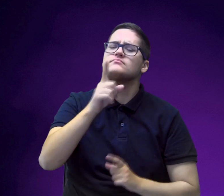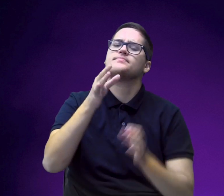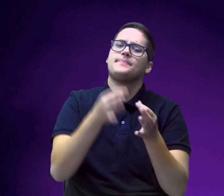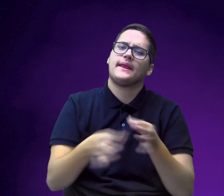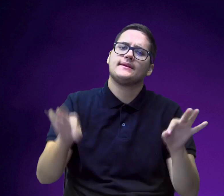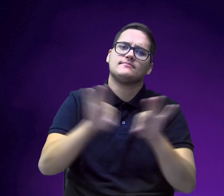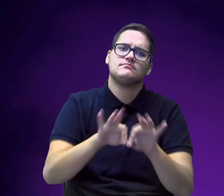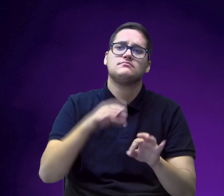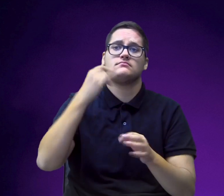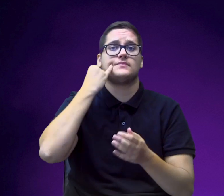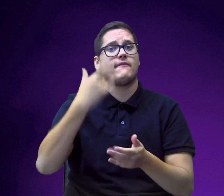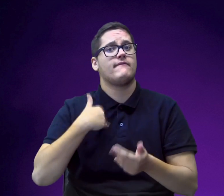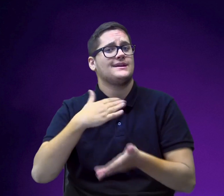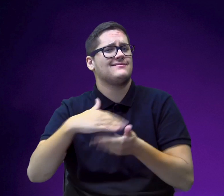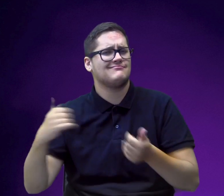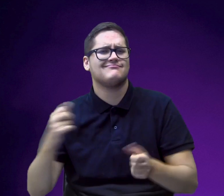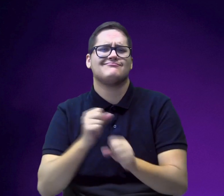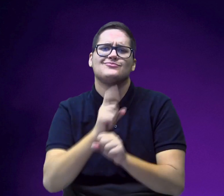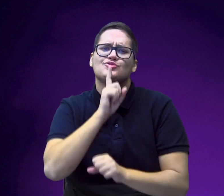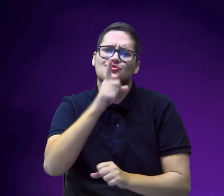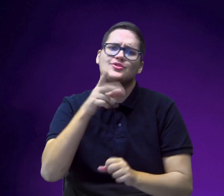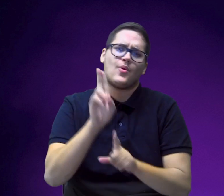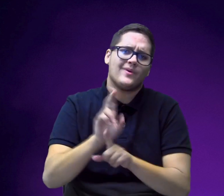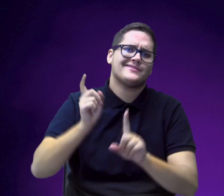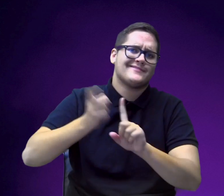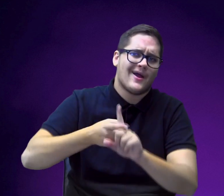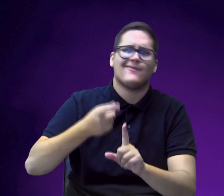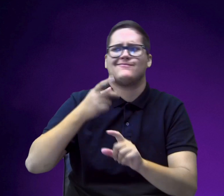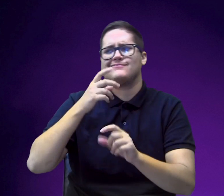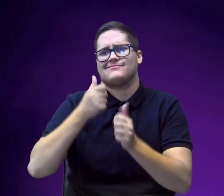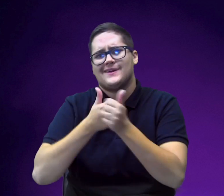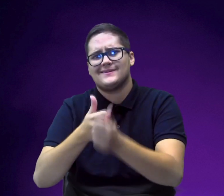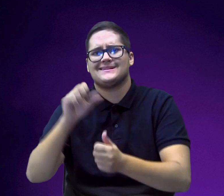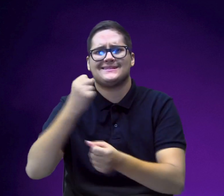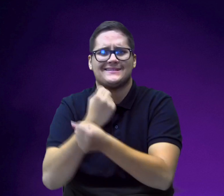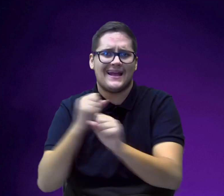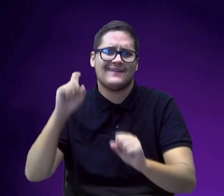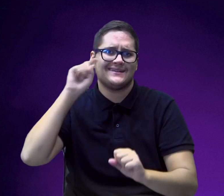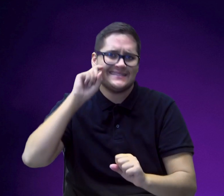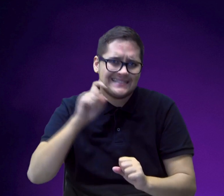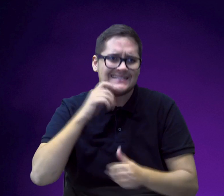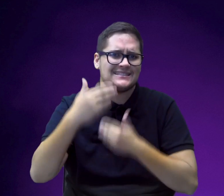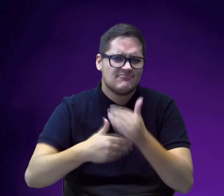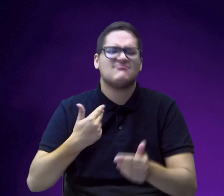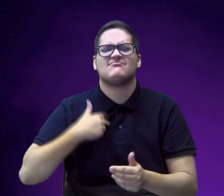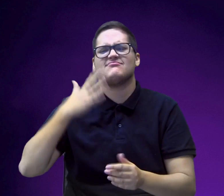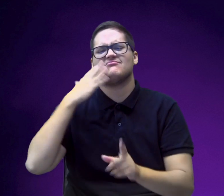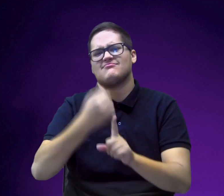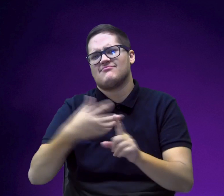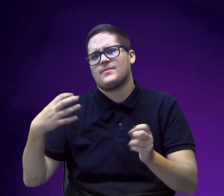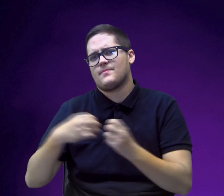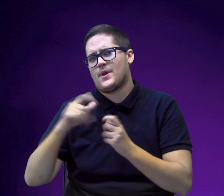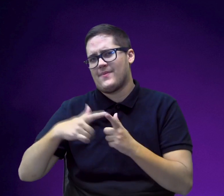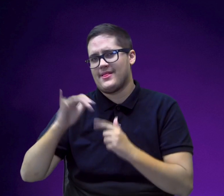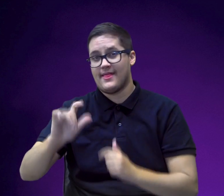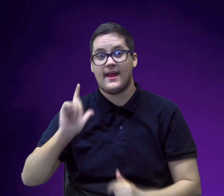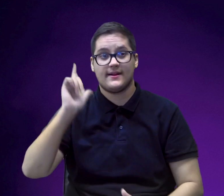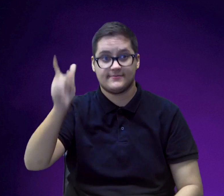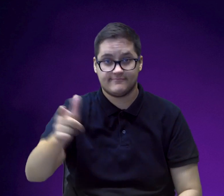If you do have a sex, it's very important to make sure that you use condom and follow safe sex procedure. I will talk more about that in future video.